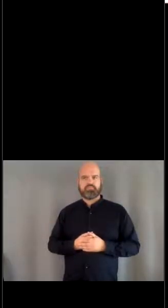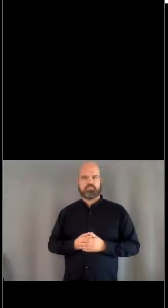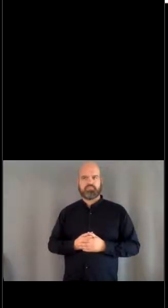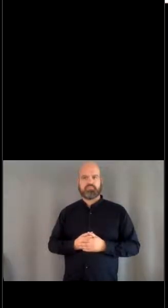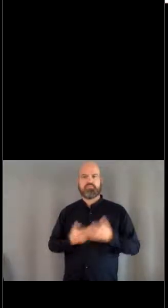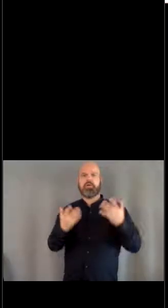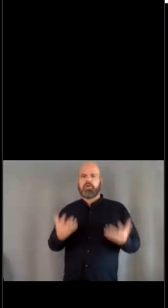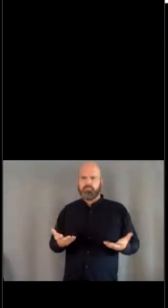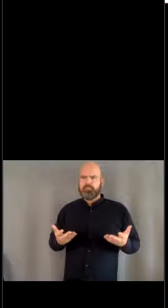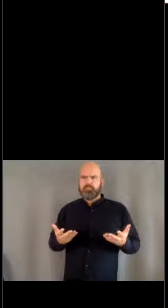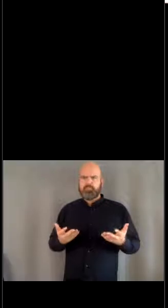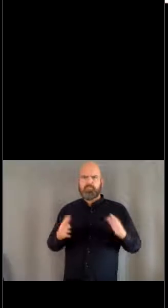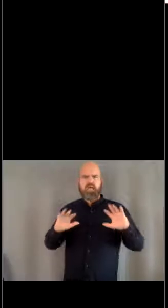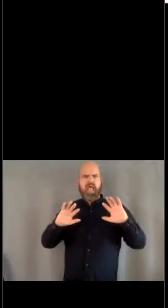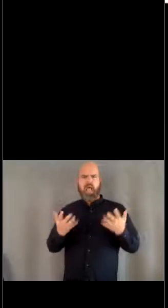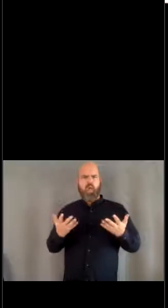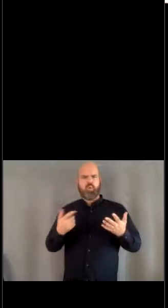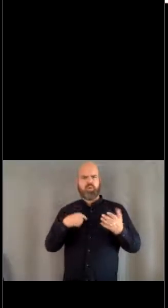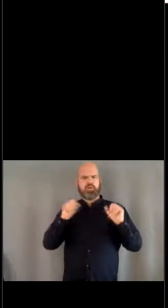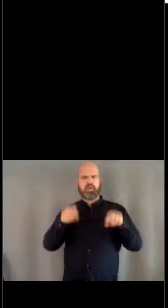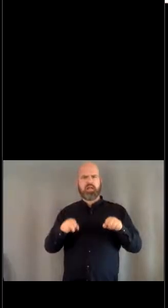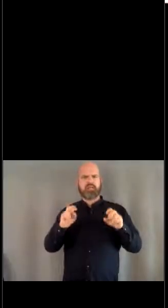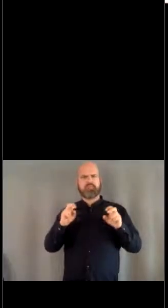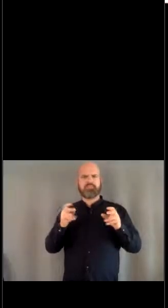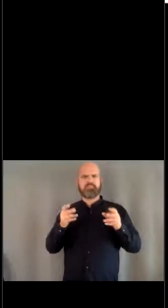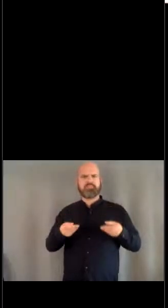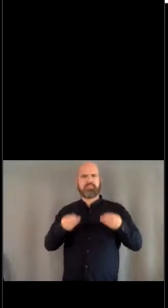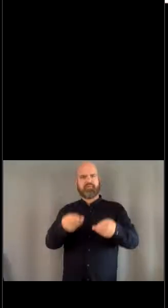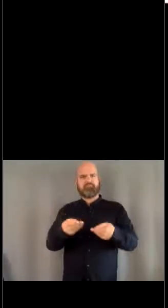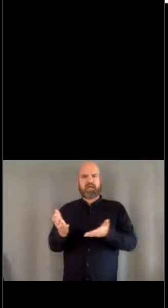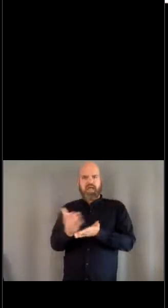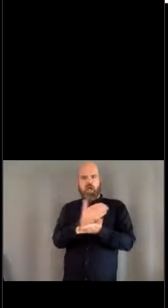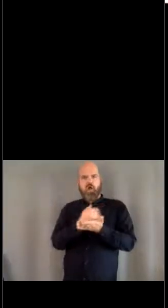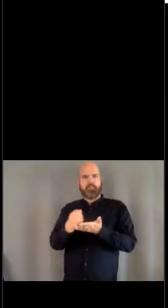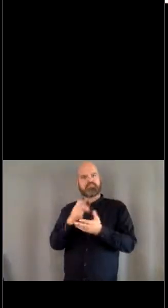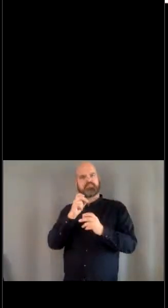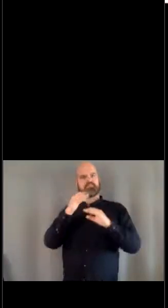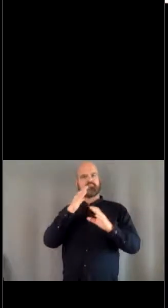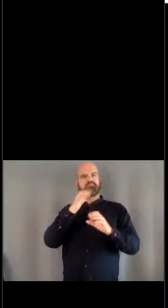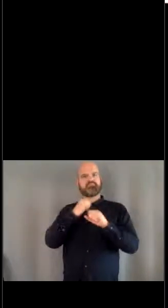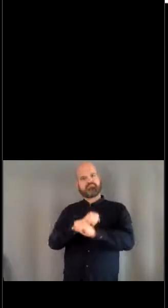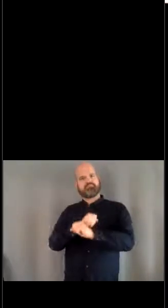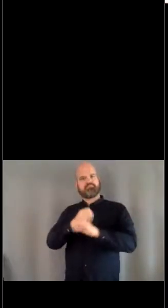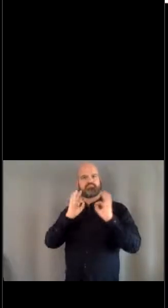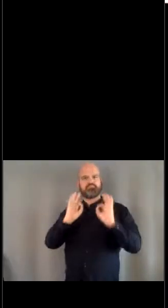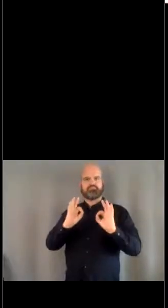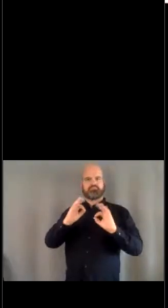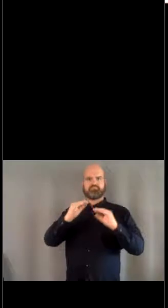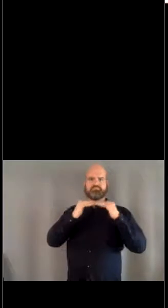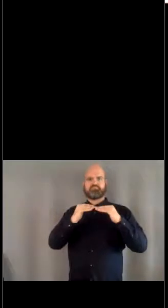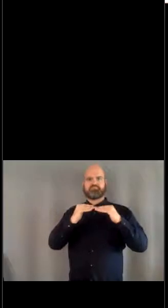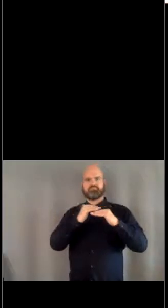Within household benefits we have poverty assistance for poor households. That's all countries tend to have that.